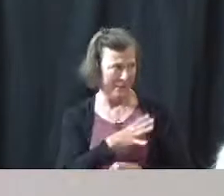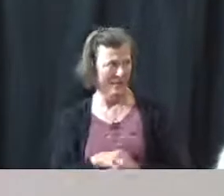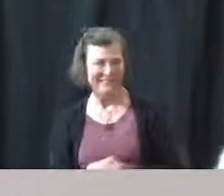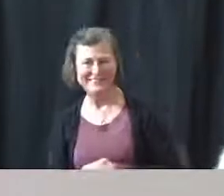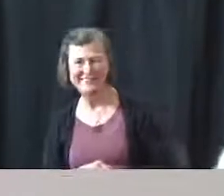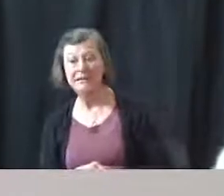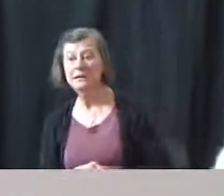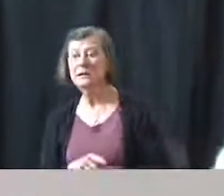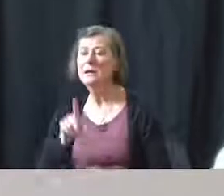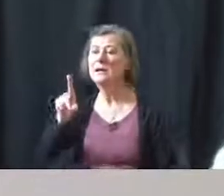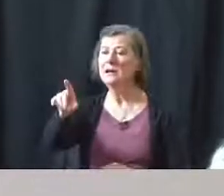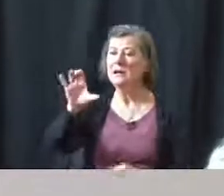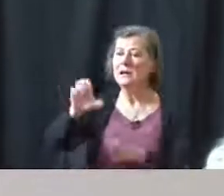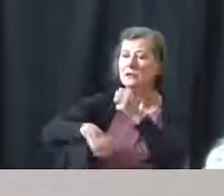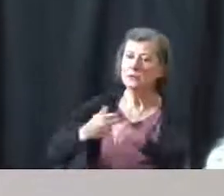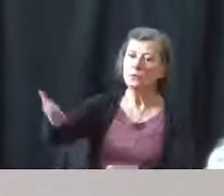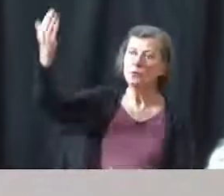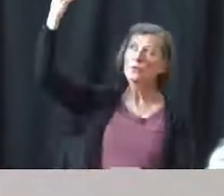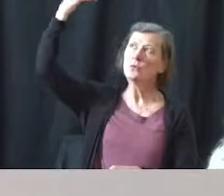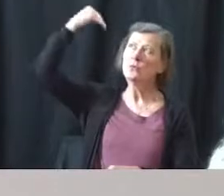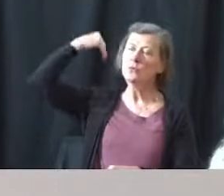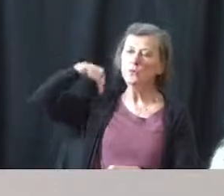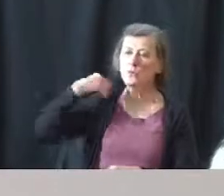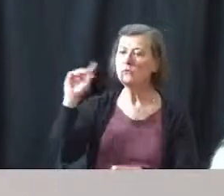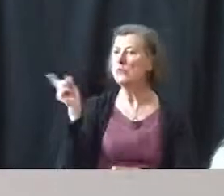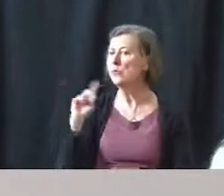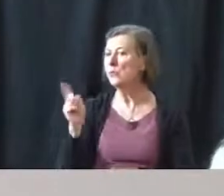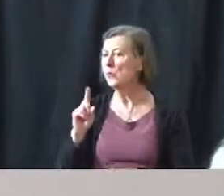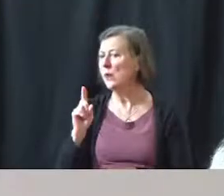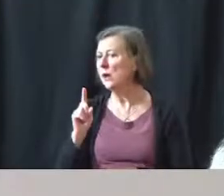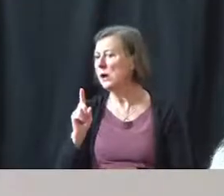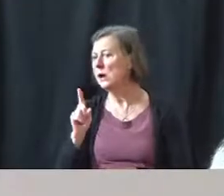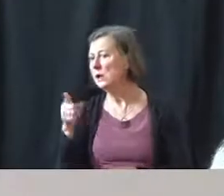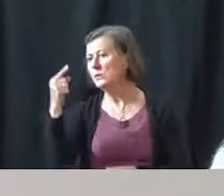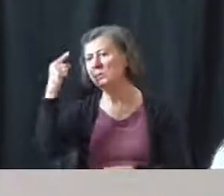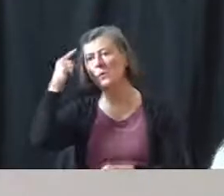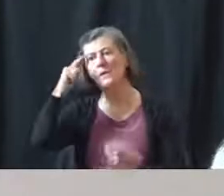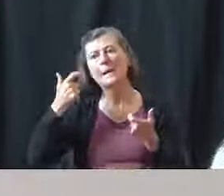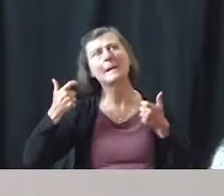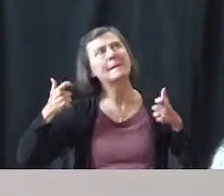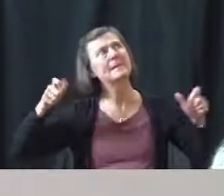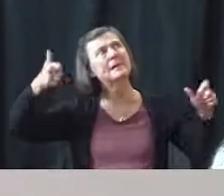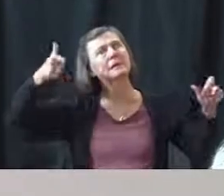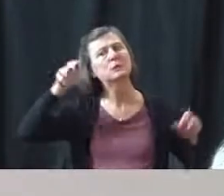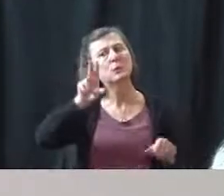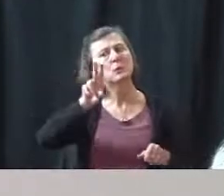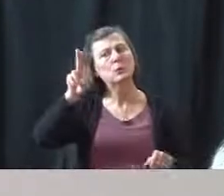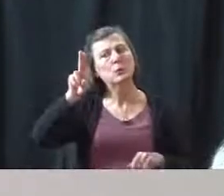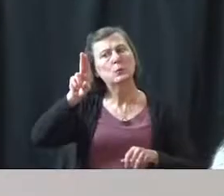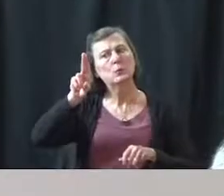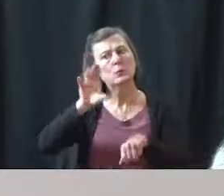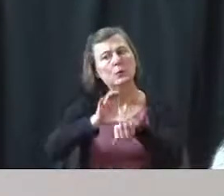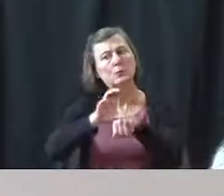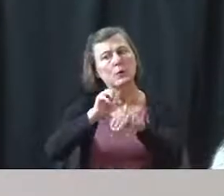A hundred years ago, where do you think the largest Unitarian church in the world was?